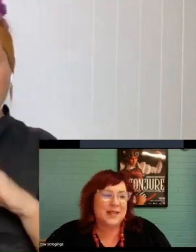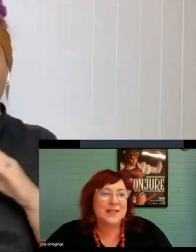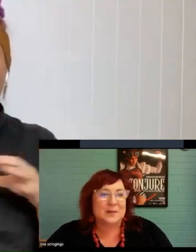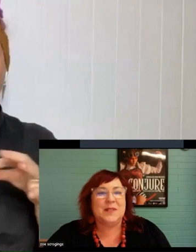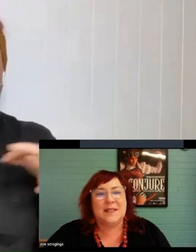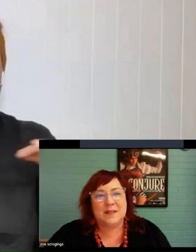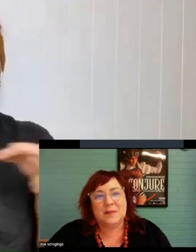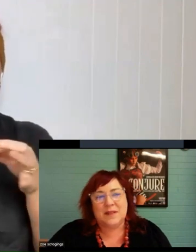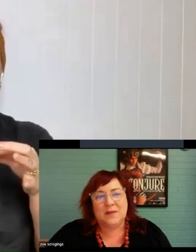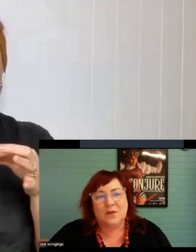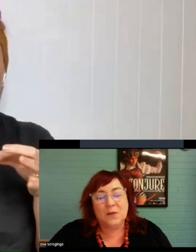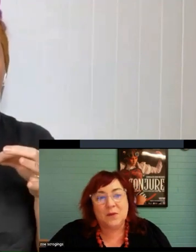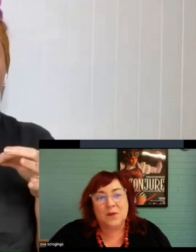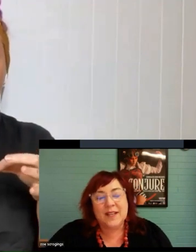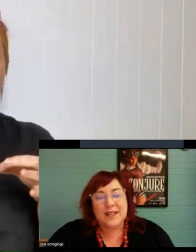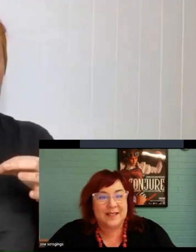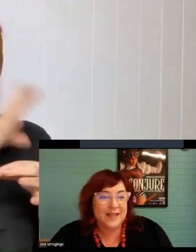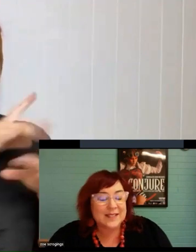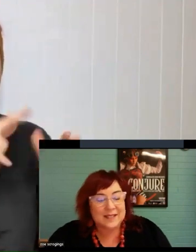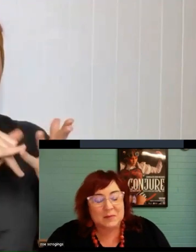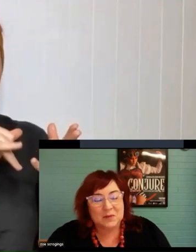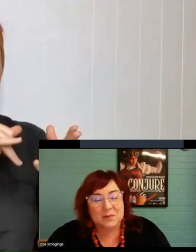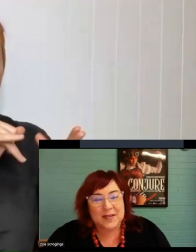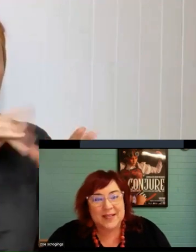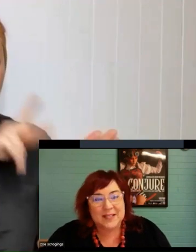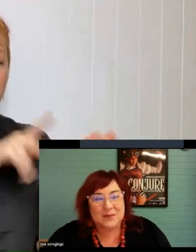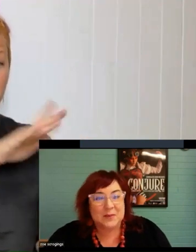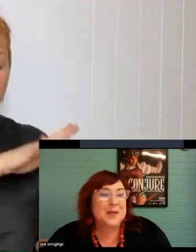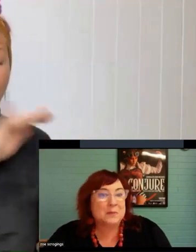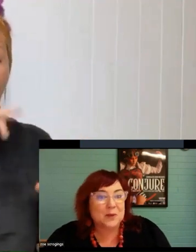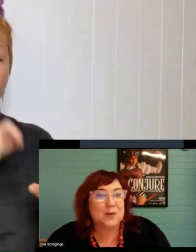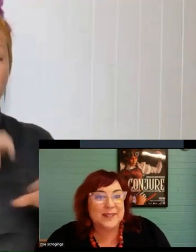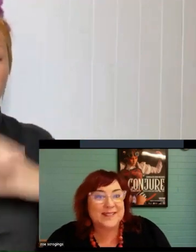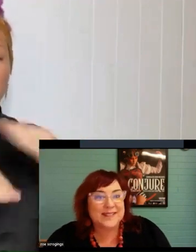be as a participant, or the next step could be to be employed